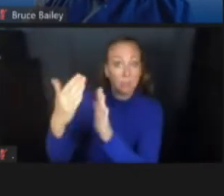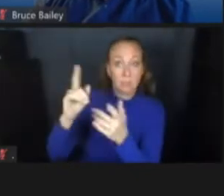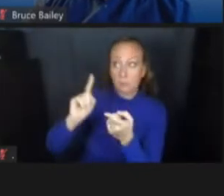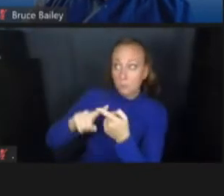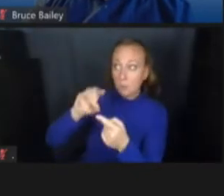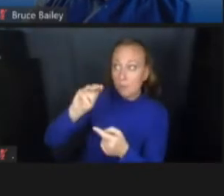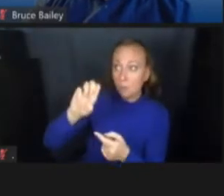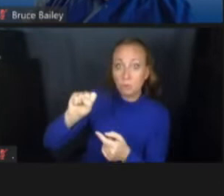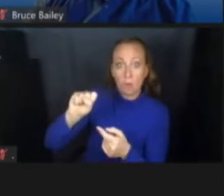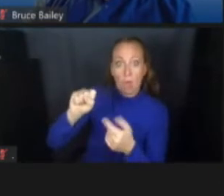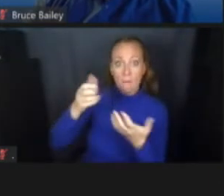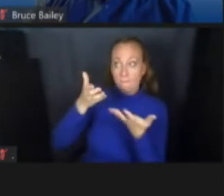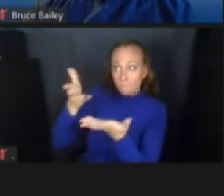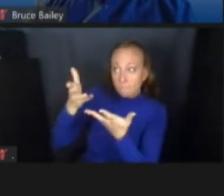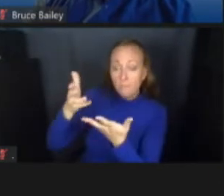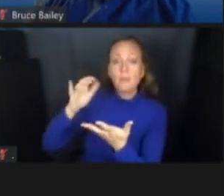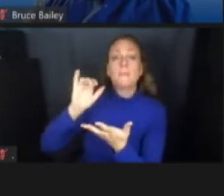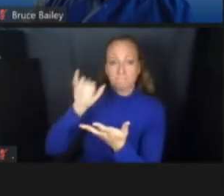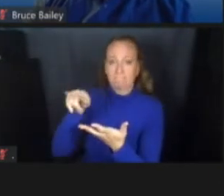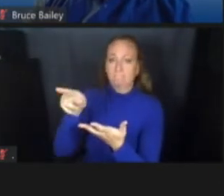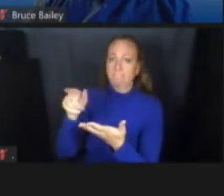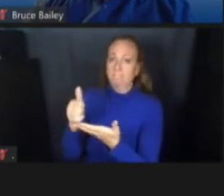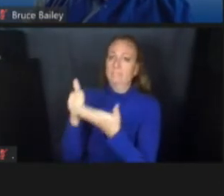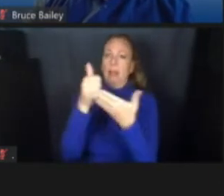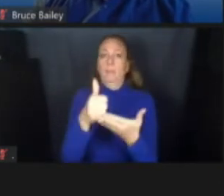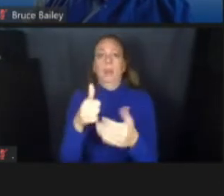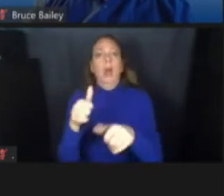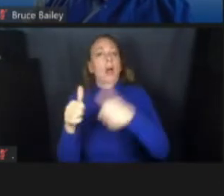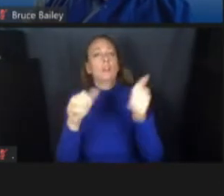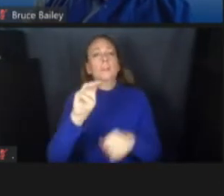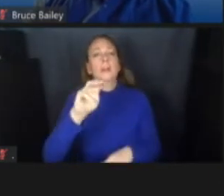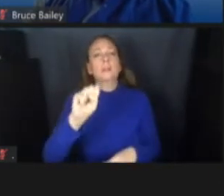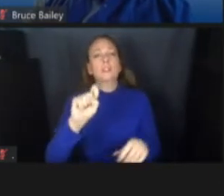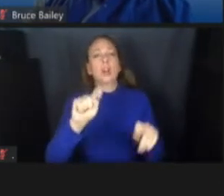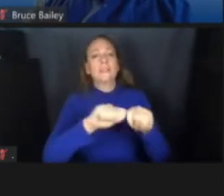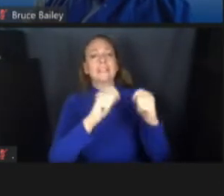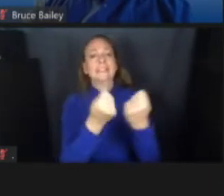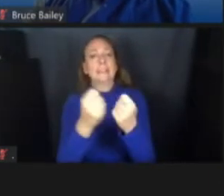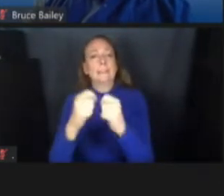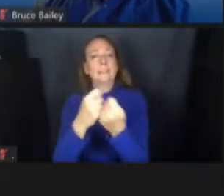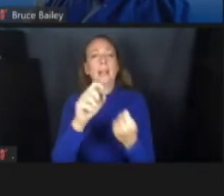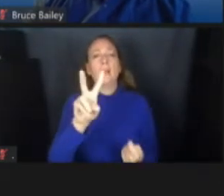were made available to other Microsoft Teams versions and users.